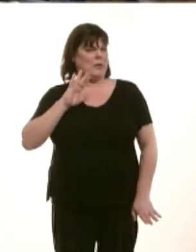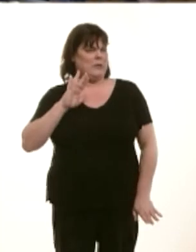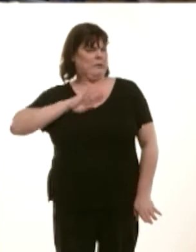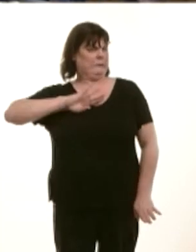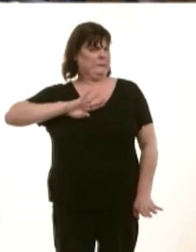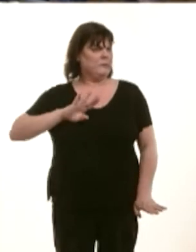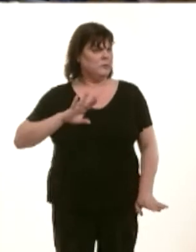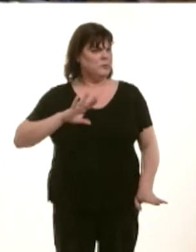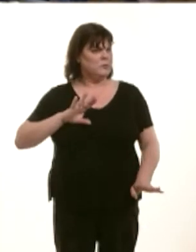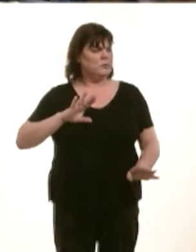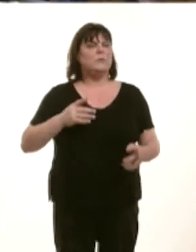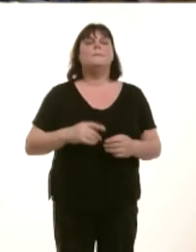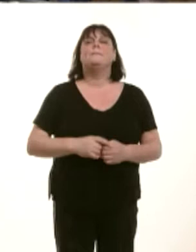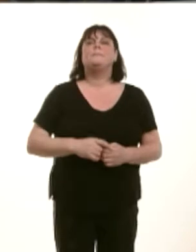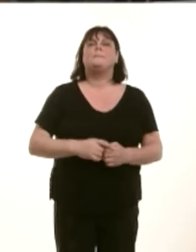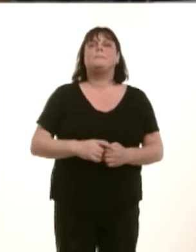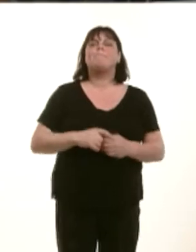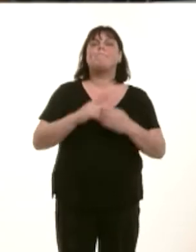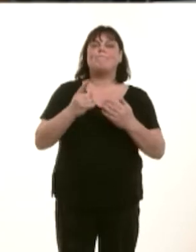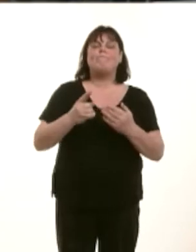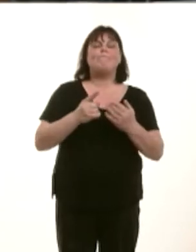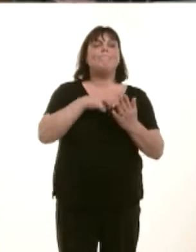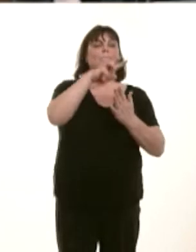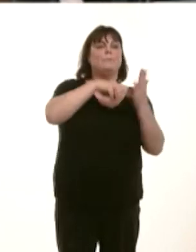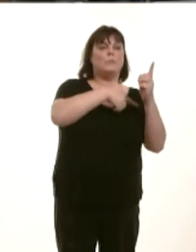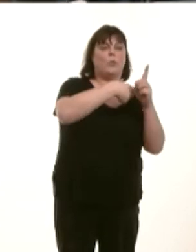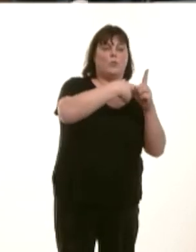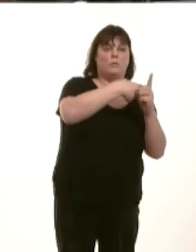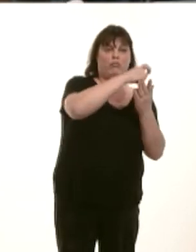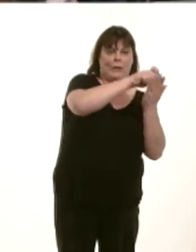that literacy and numeracy as subjects being taught in the comprehensive schools, for example,